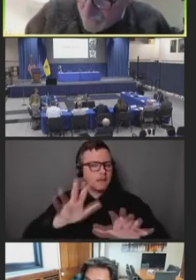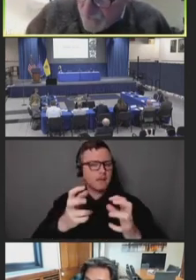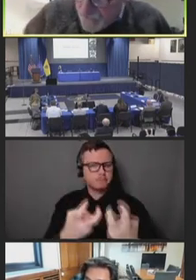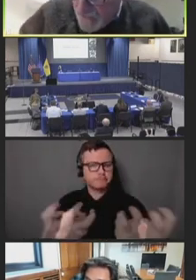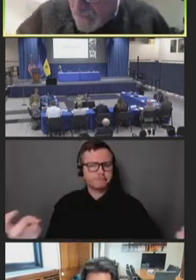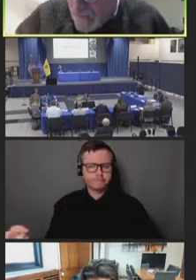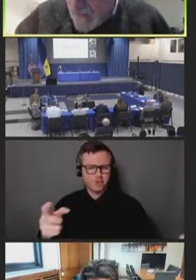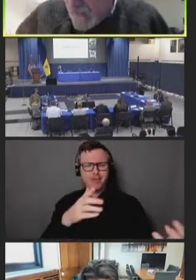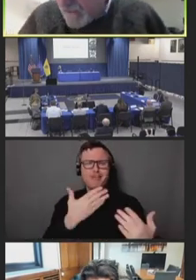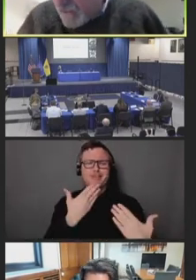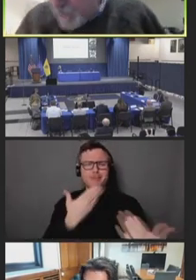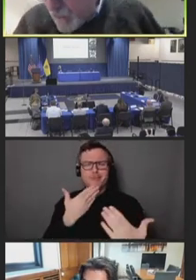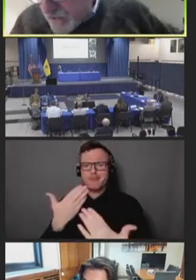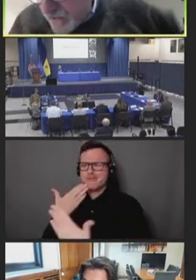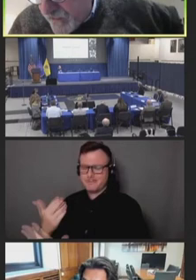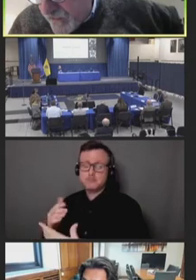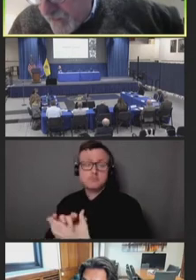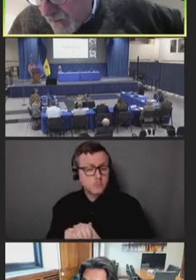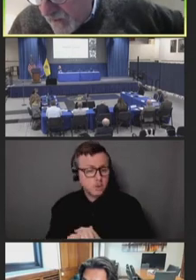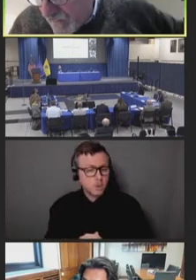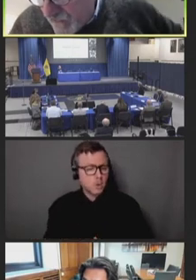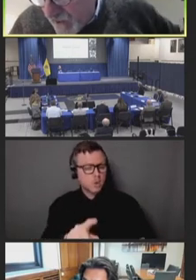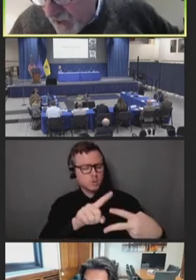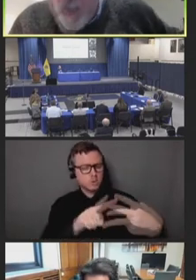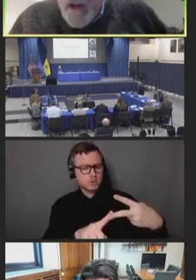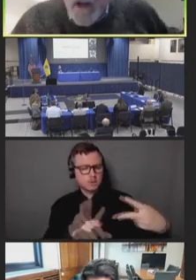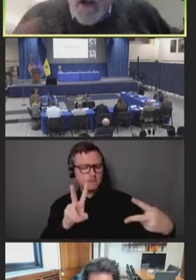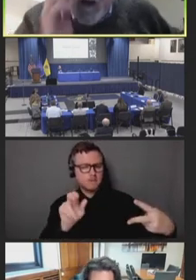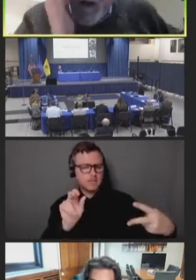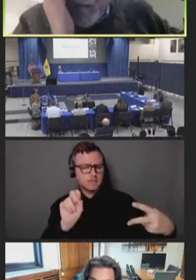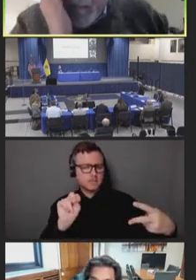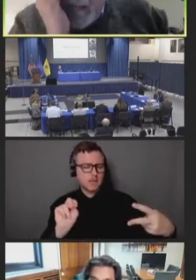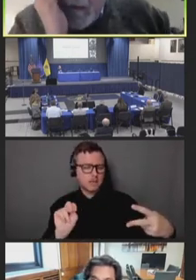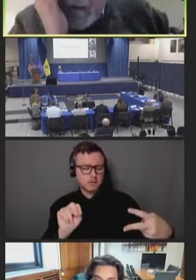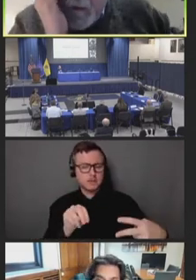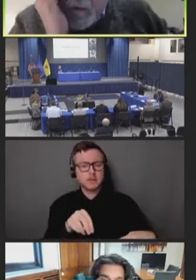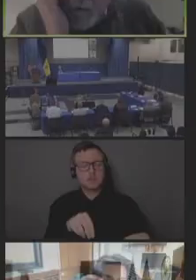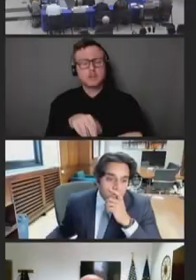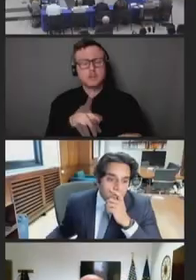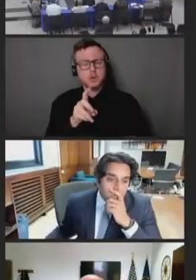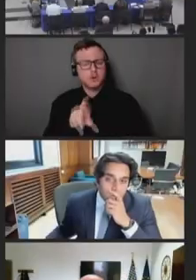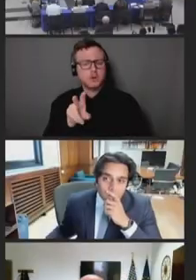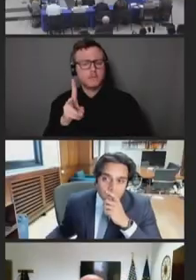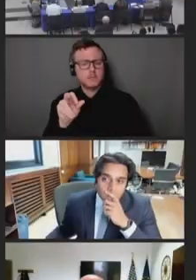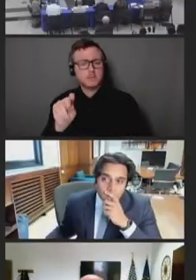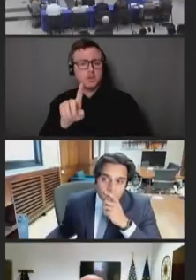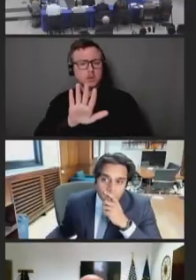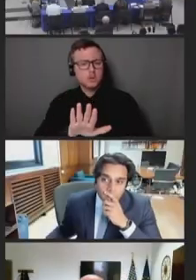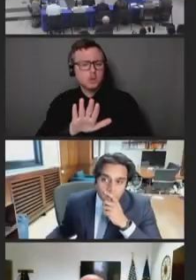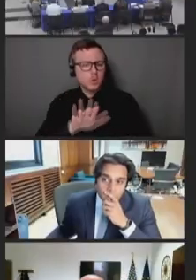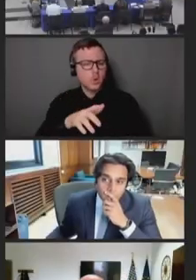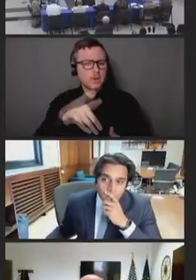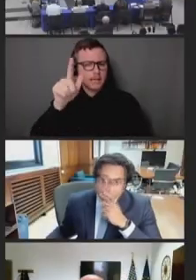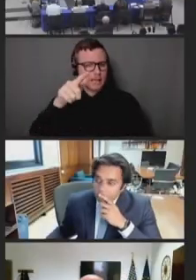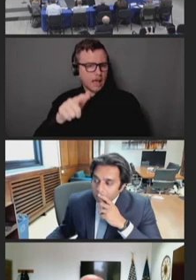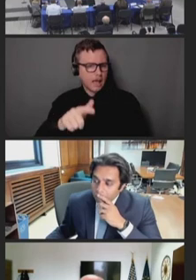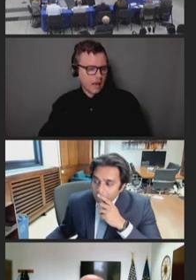presenters. Two questions for Dr. Vasan. Your declining cases are very gratifying. You guys